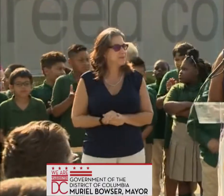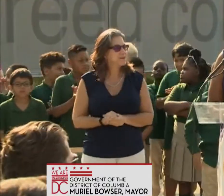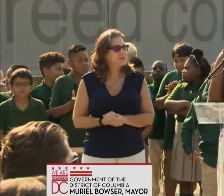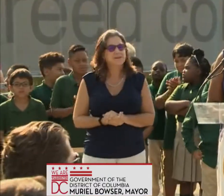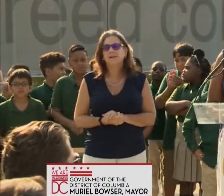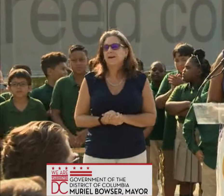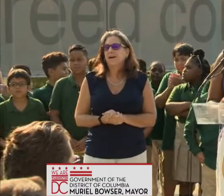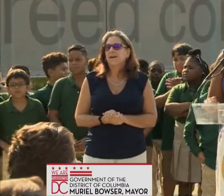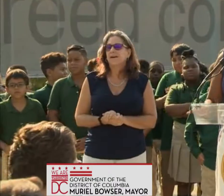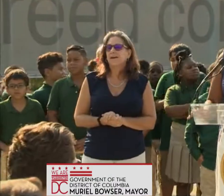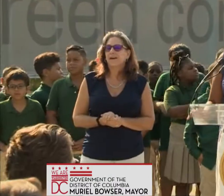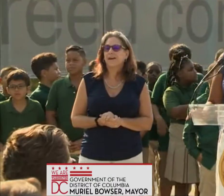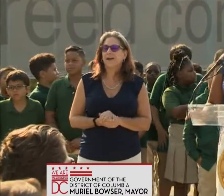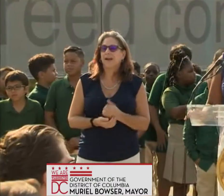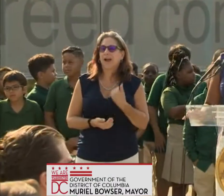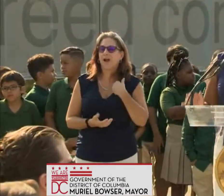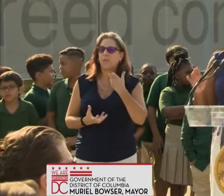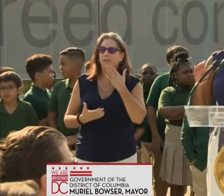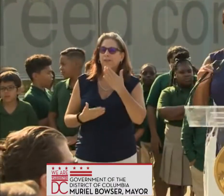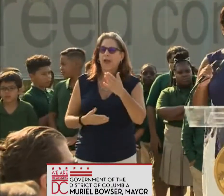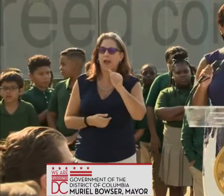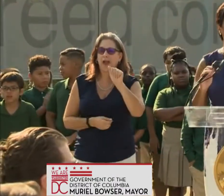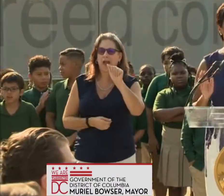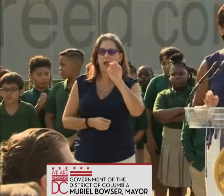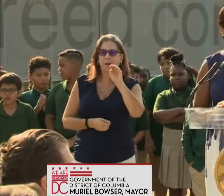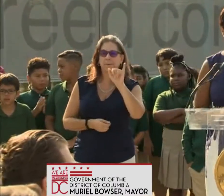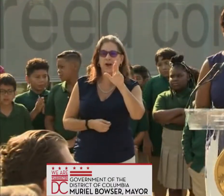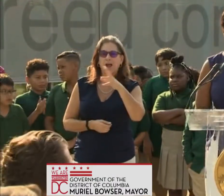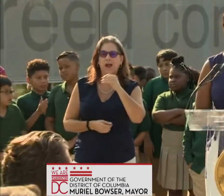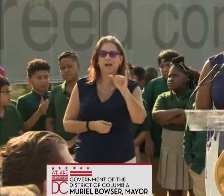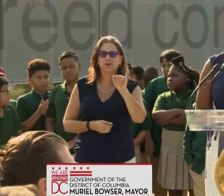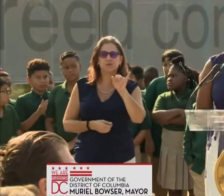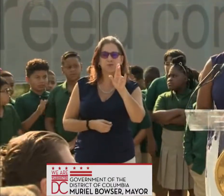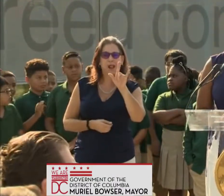and whoo lianna for those wonderful introductions and welcome you back to